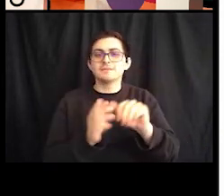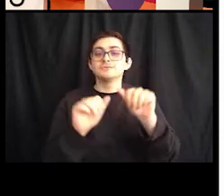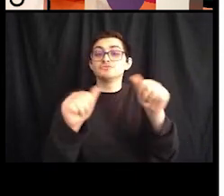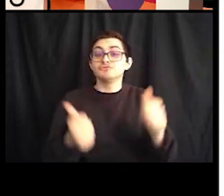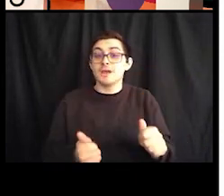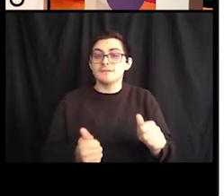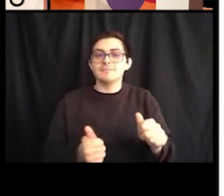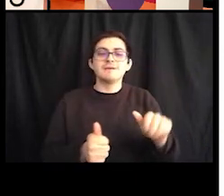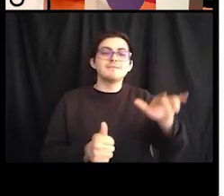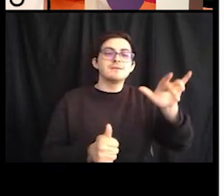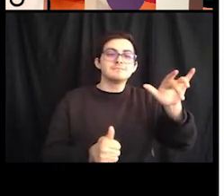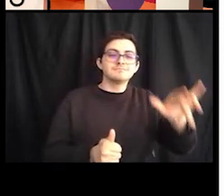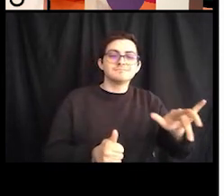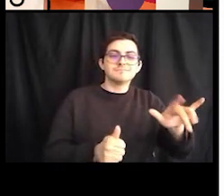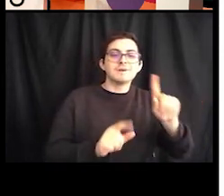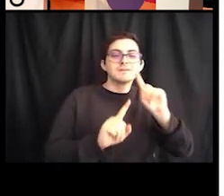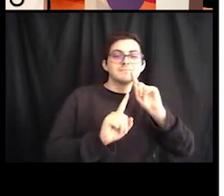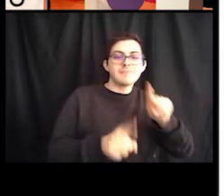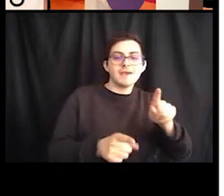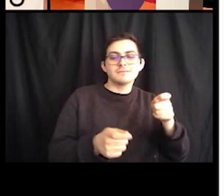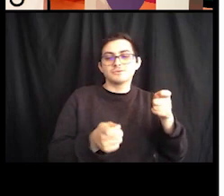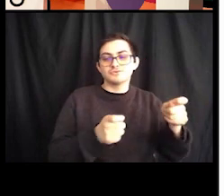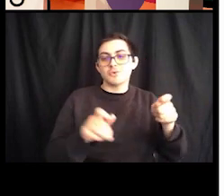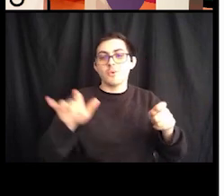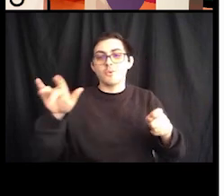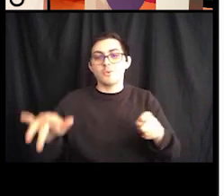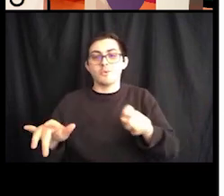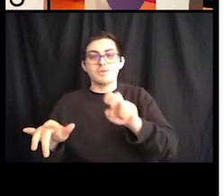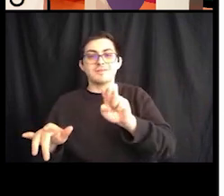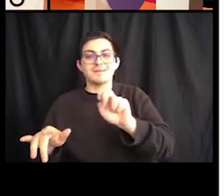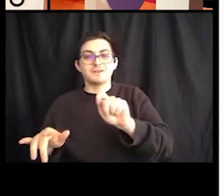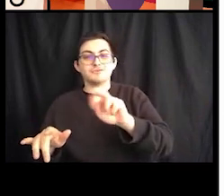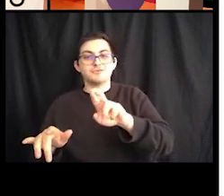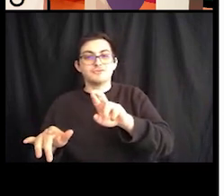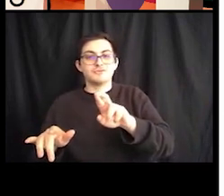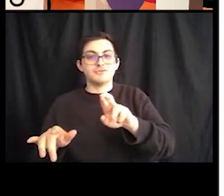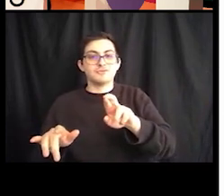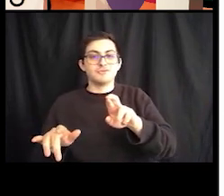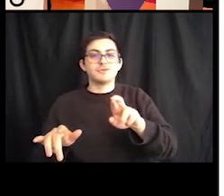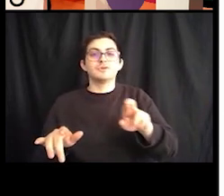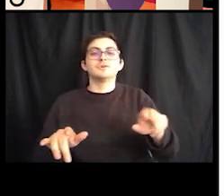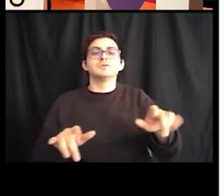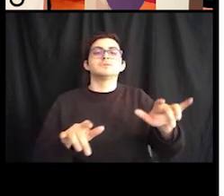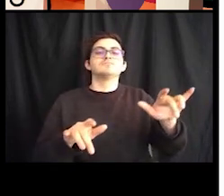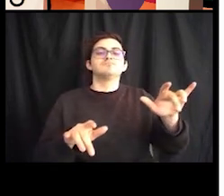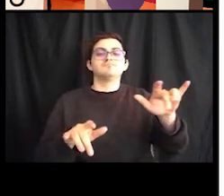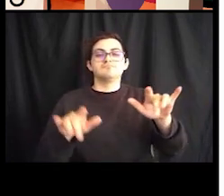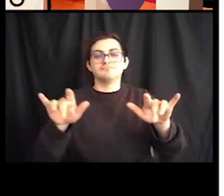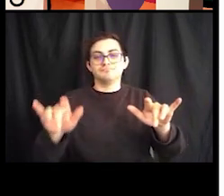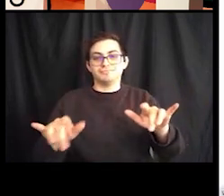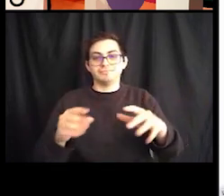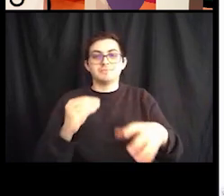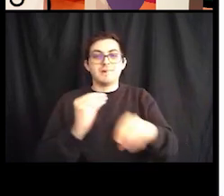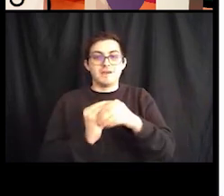Enter to add shapes, this time they will be connected properly. And you can just keep doing that quickly